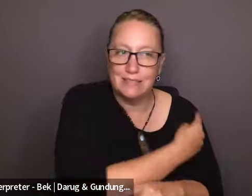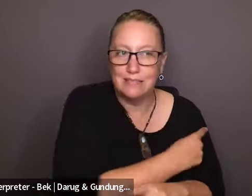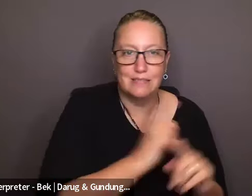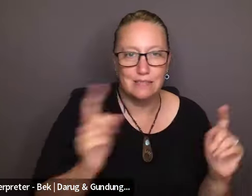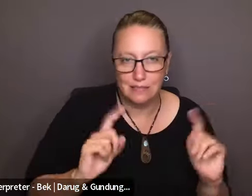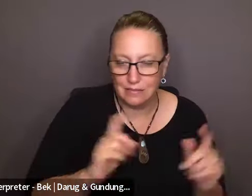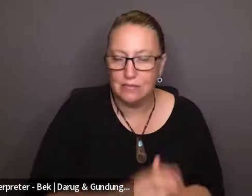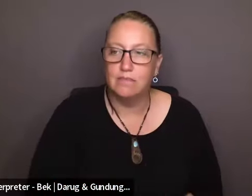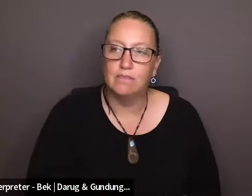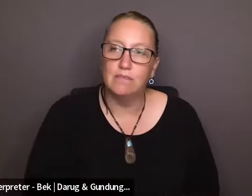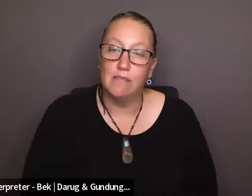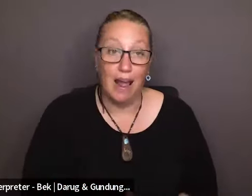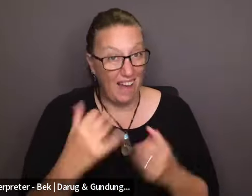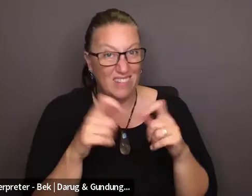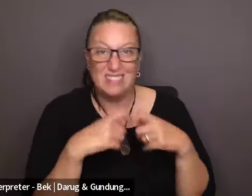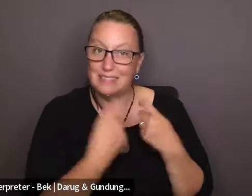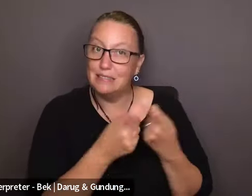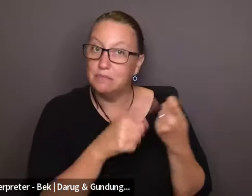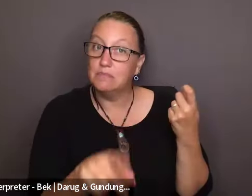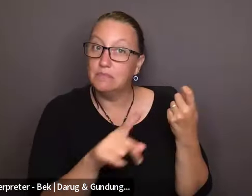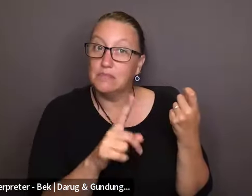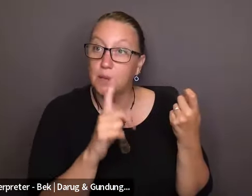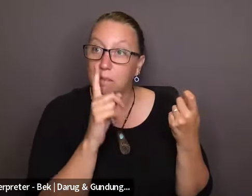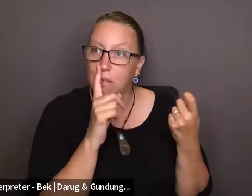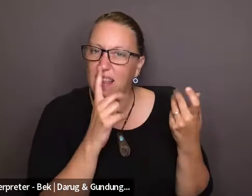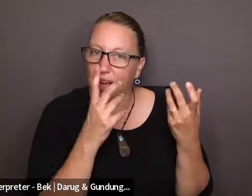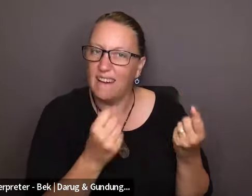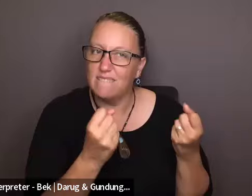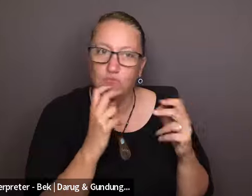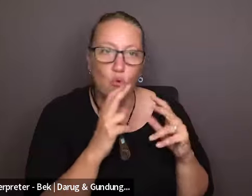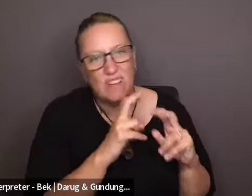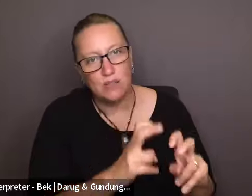and the decisions that are made. One of the challenges